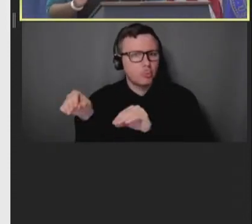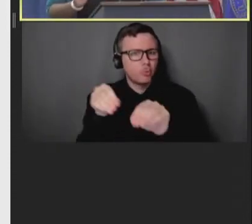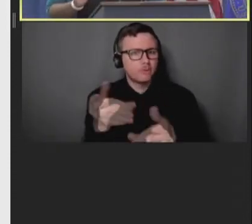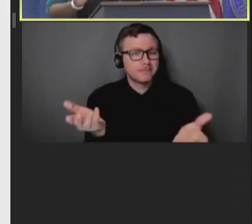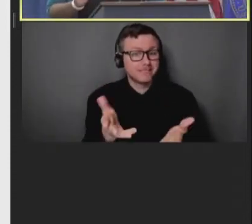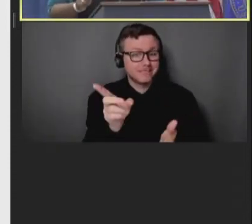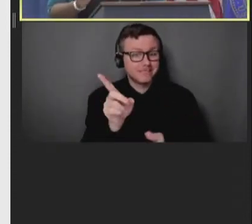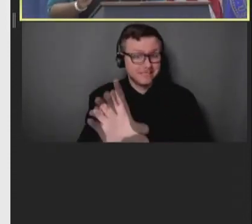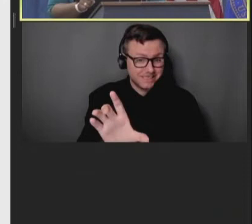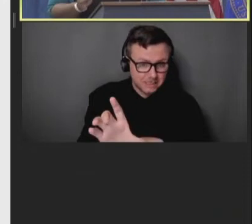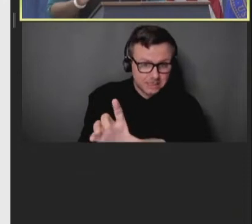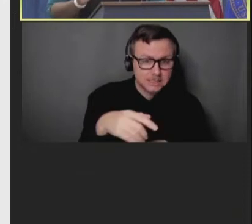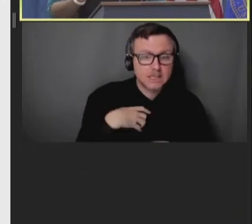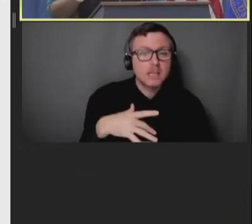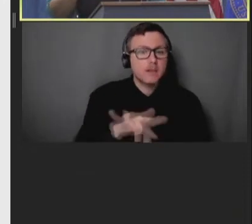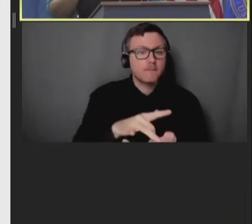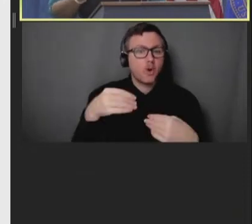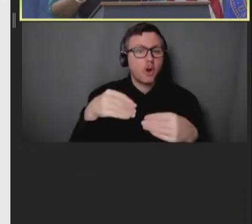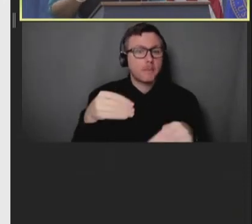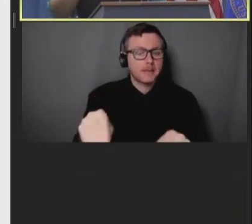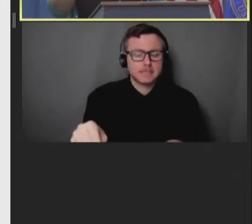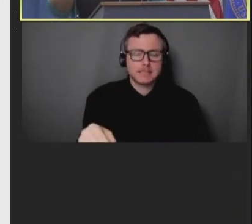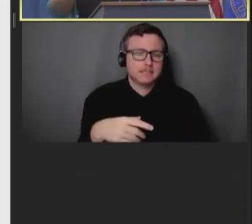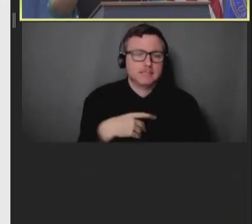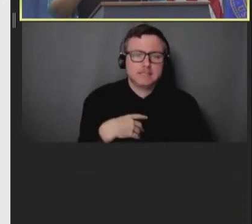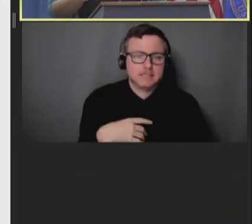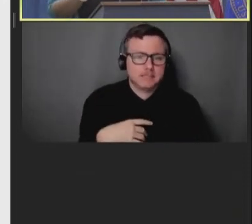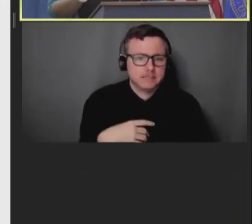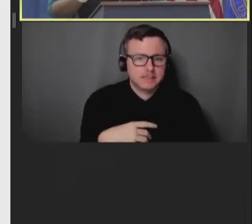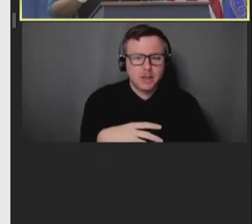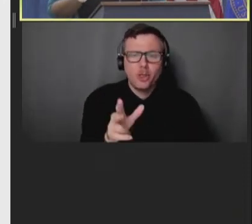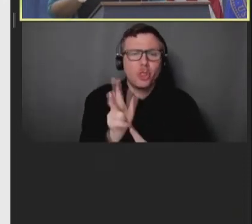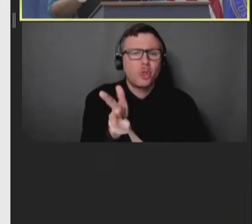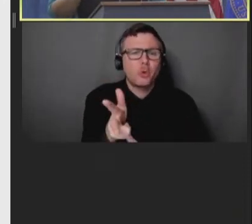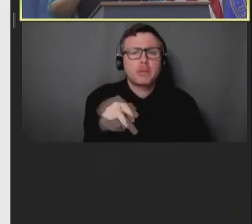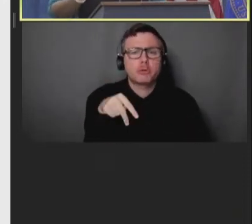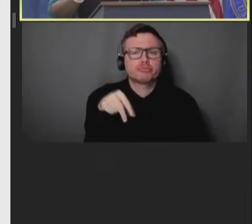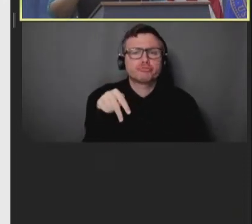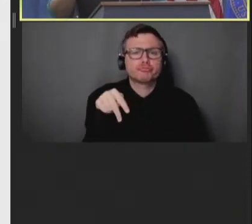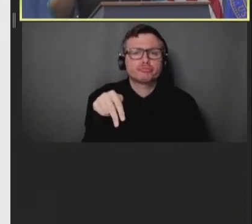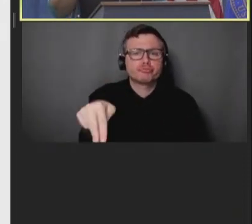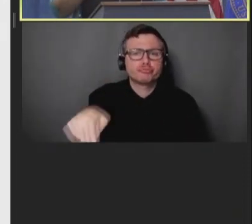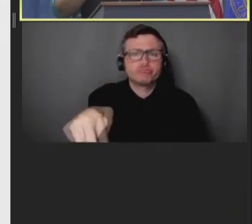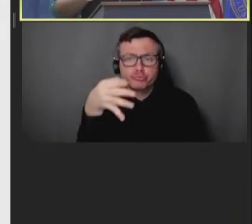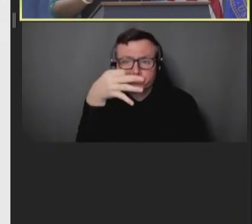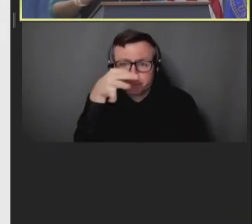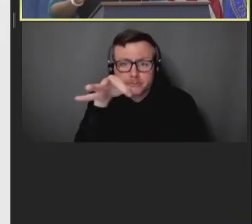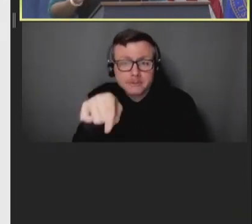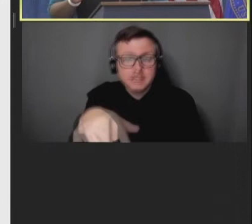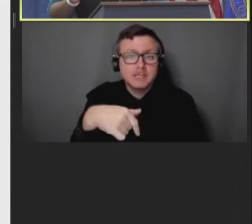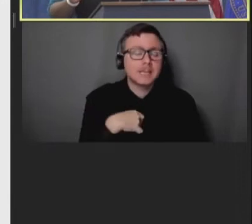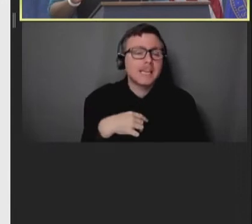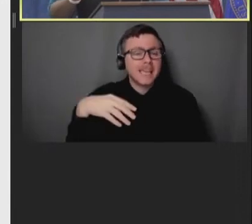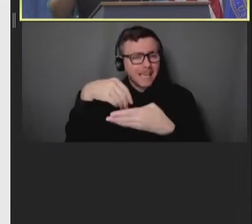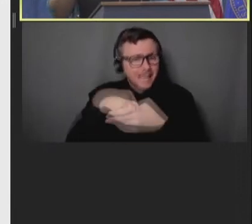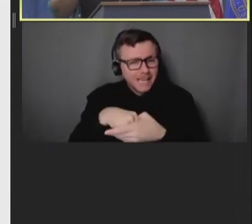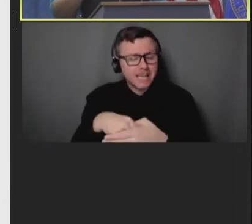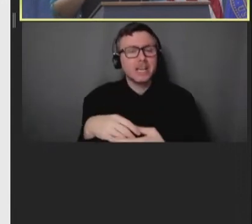that the pharmacy was, like, it's a three-minute walk, right? It's in the grocery store. It made